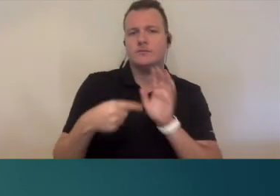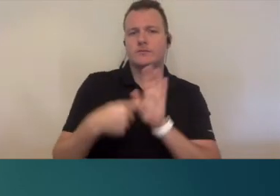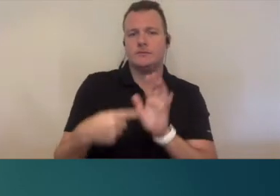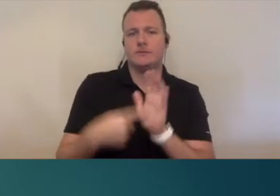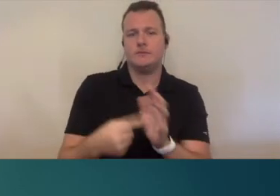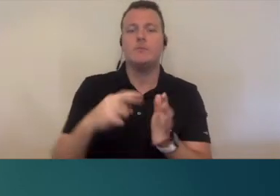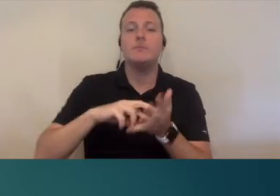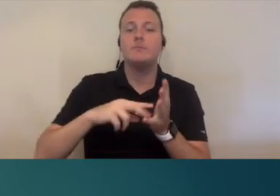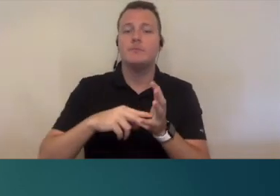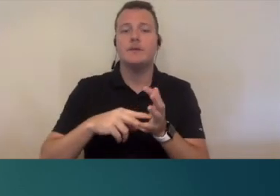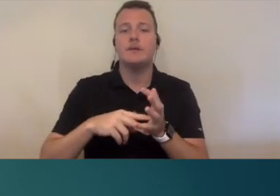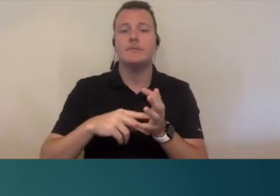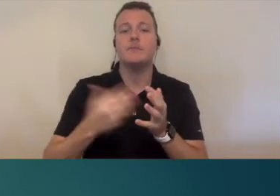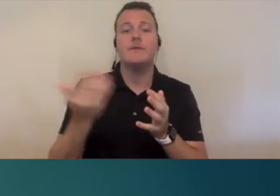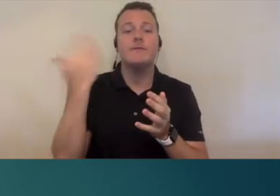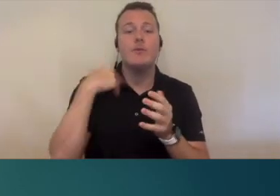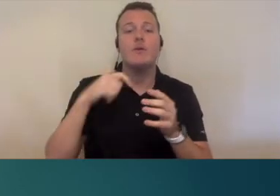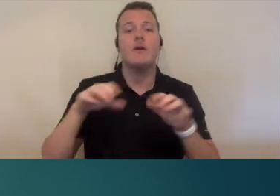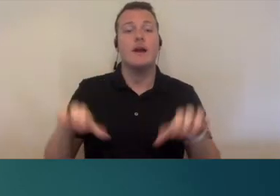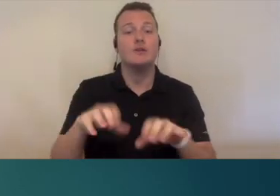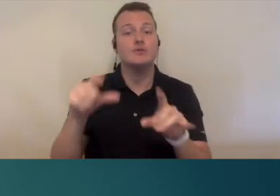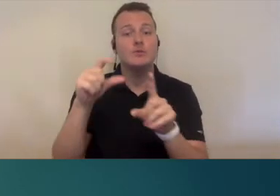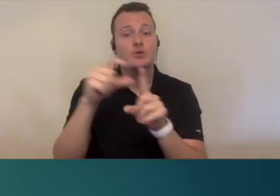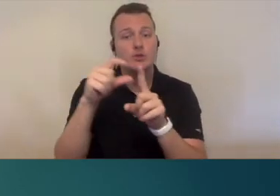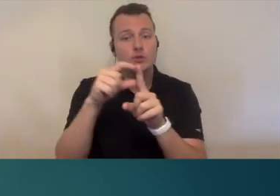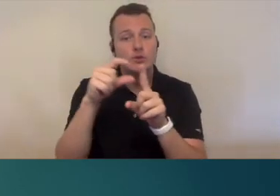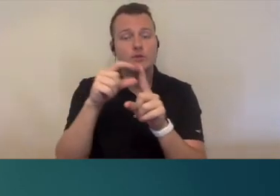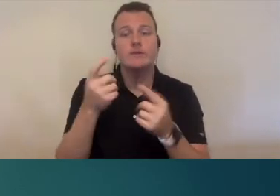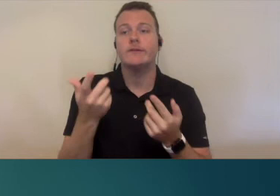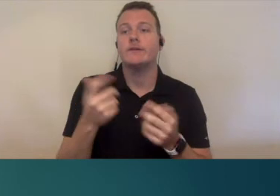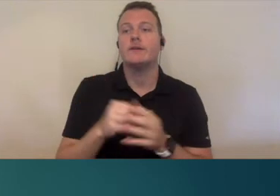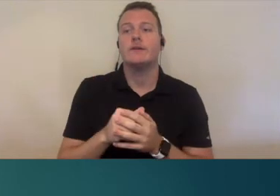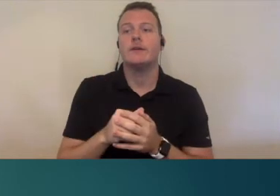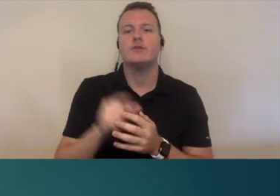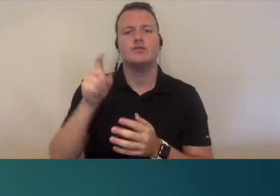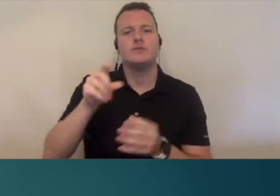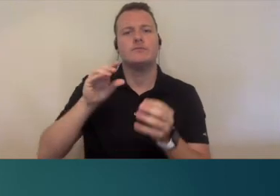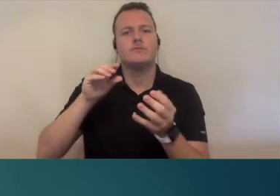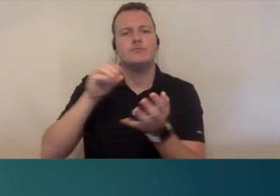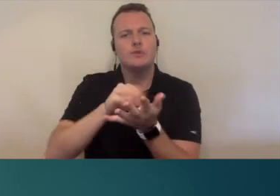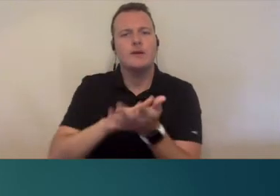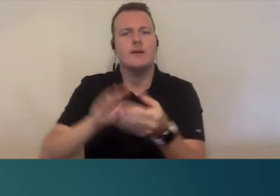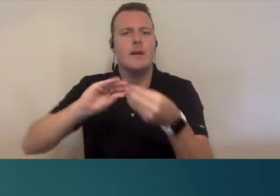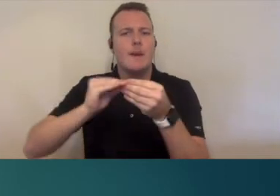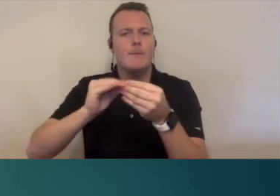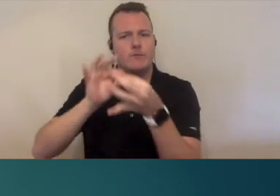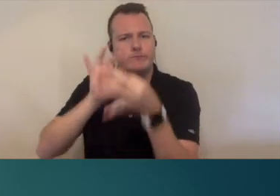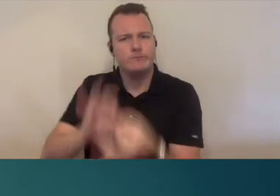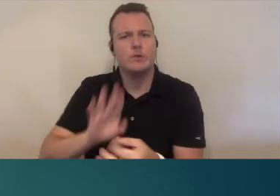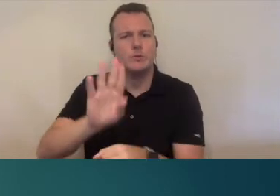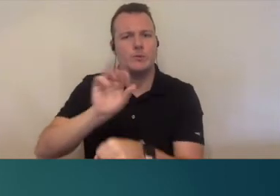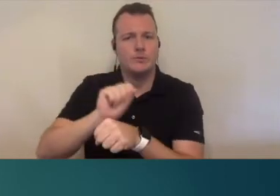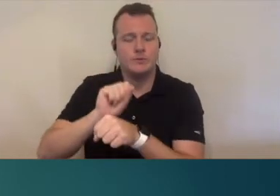earlier by kind of using action words and quantifying your work. So here's an